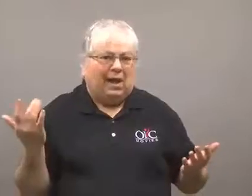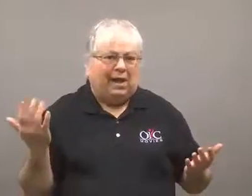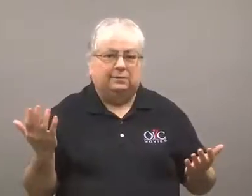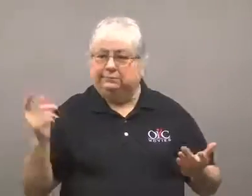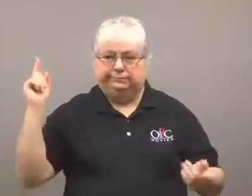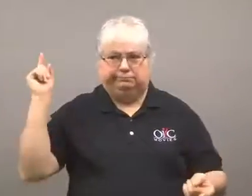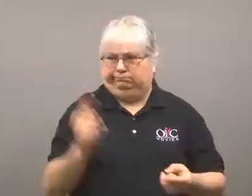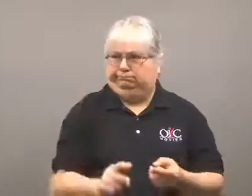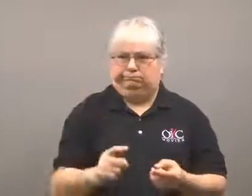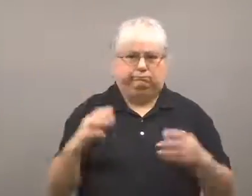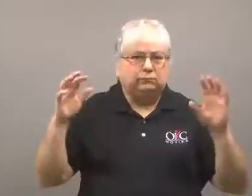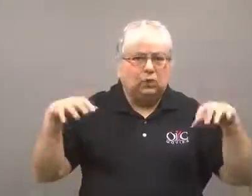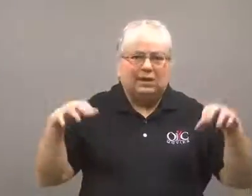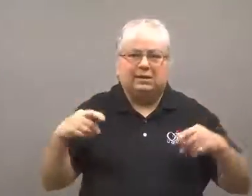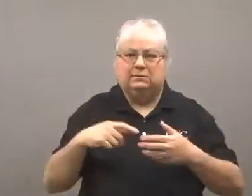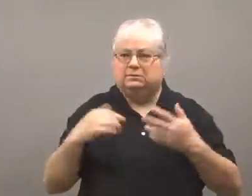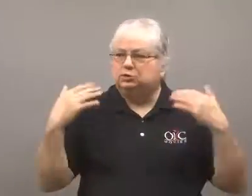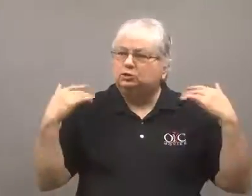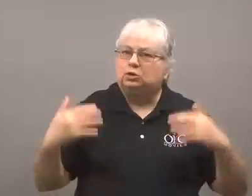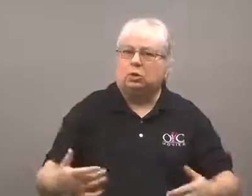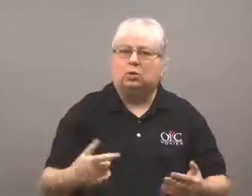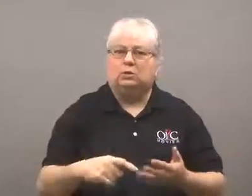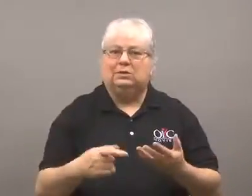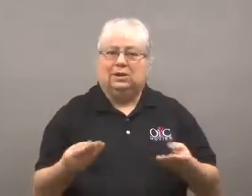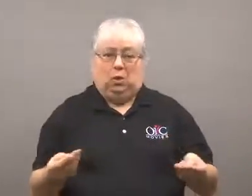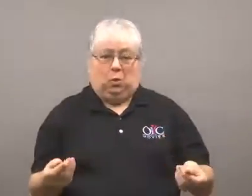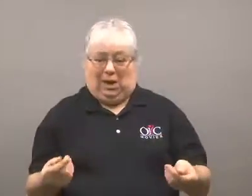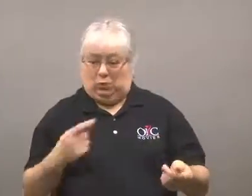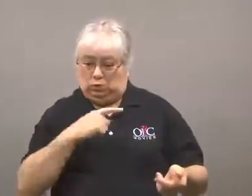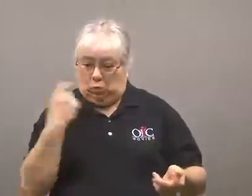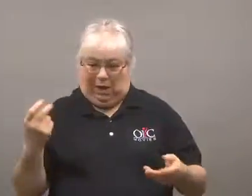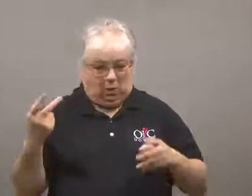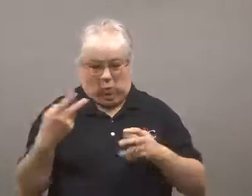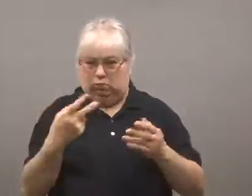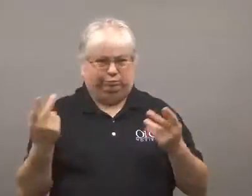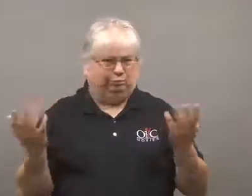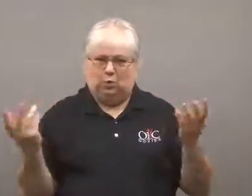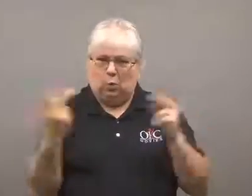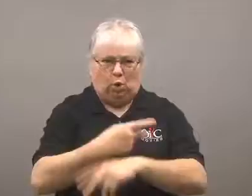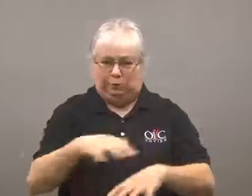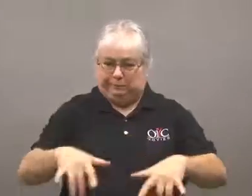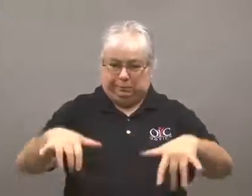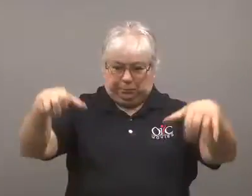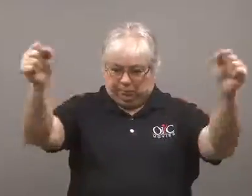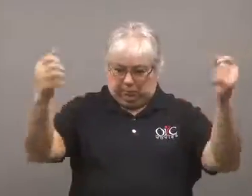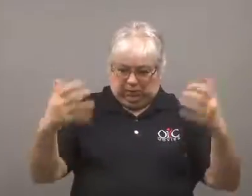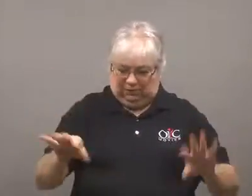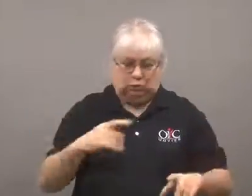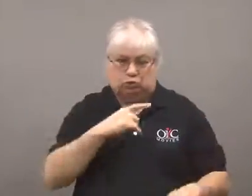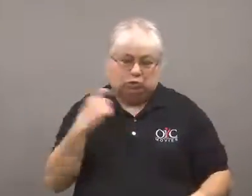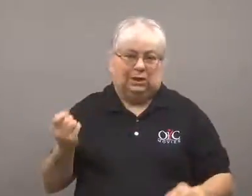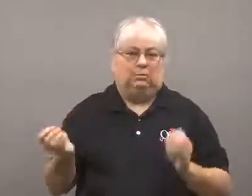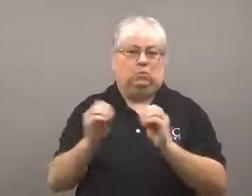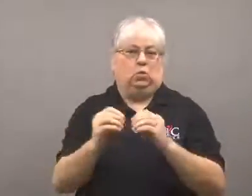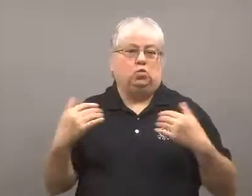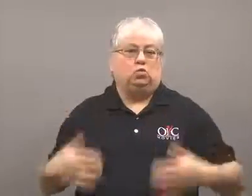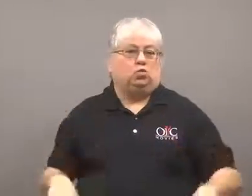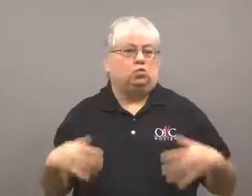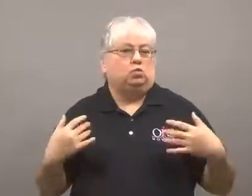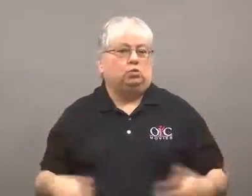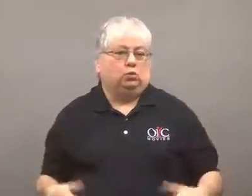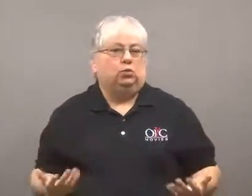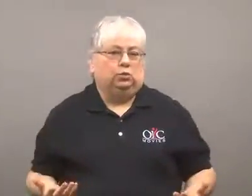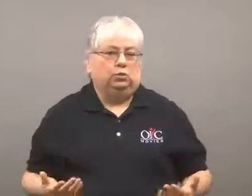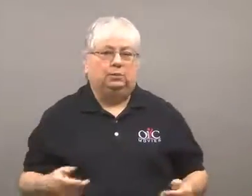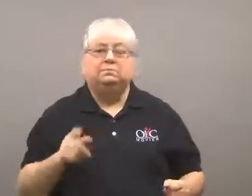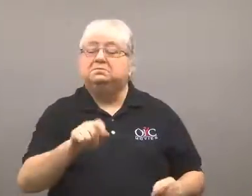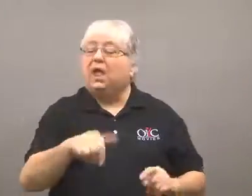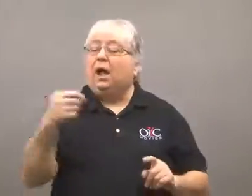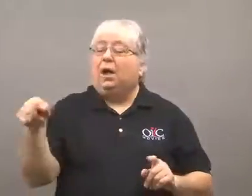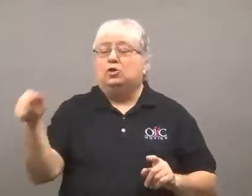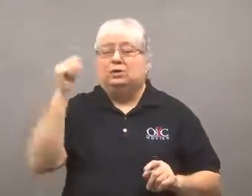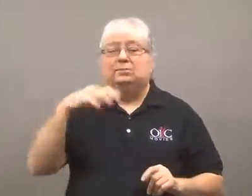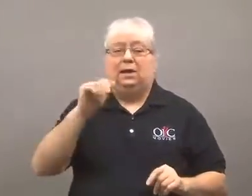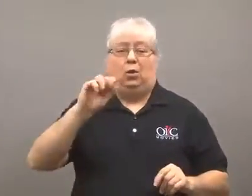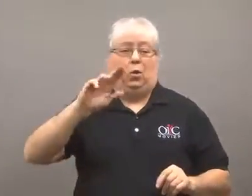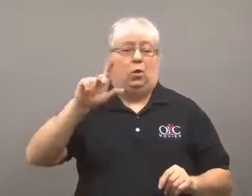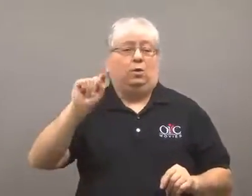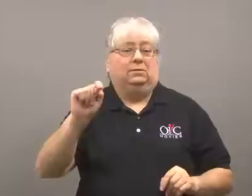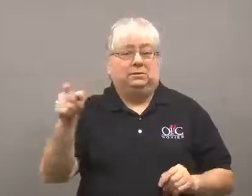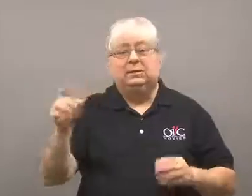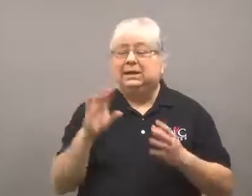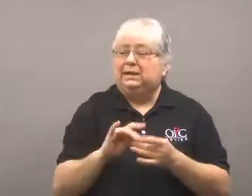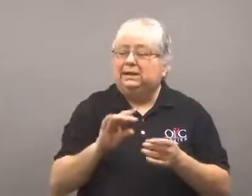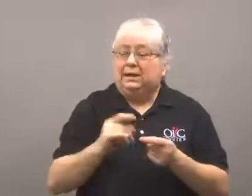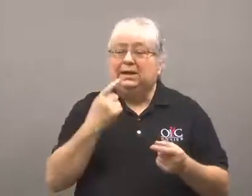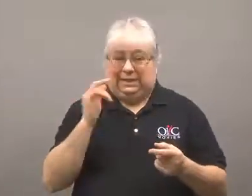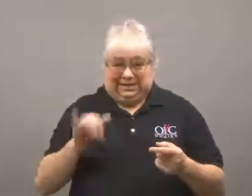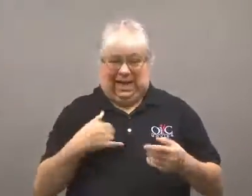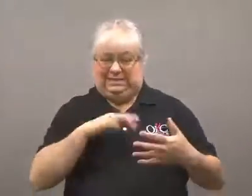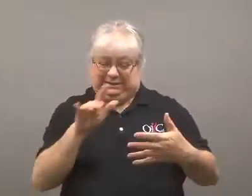There will be far less precipitation, moisture will have evaporated from the ground,